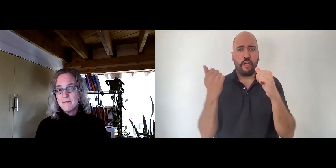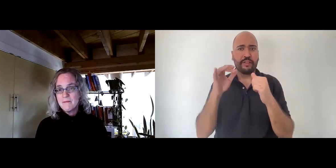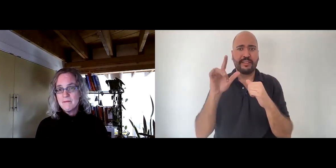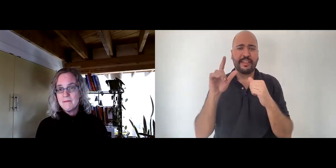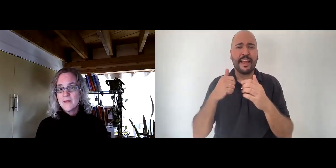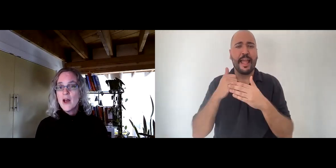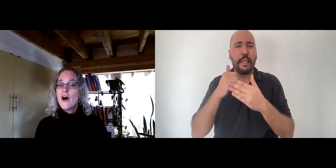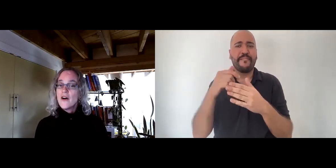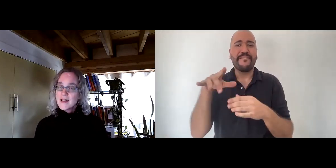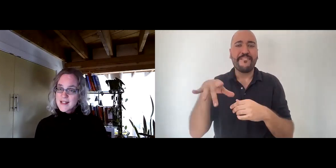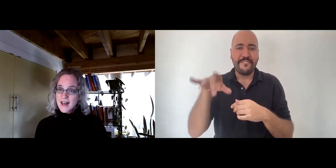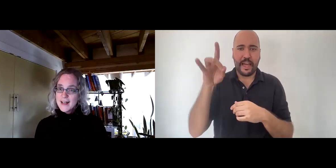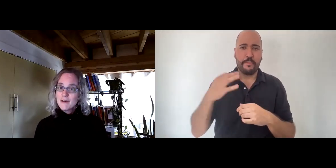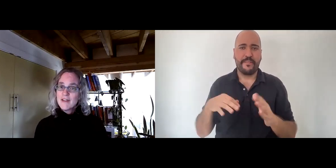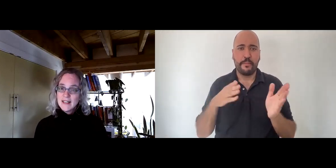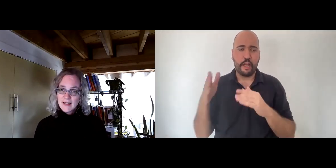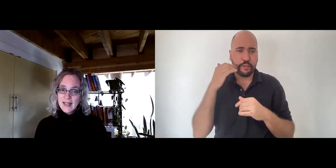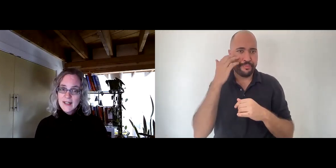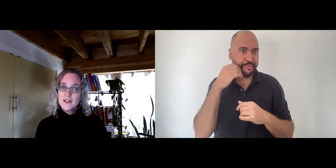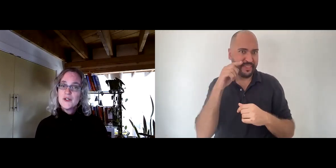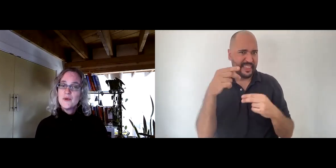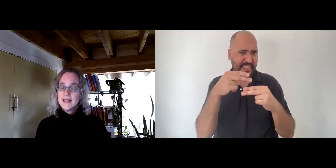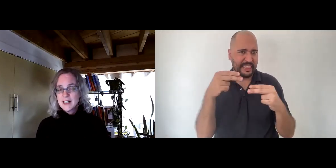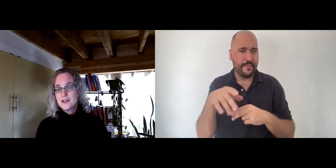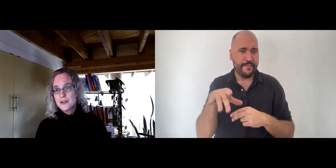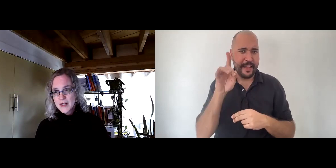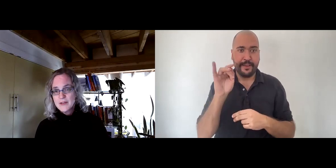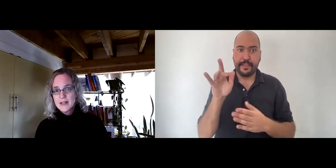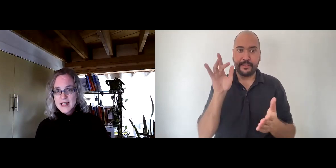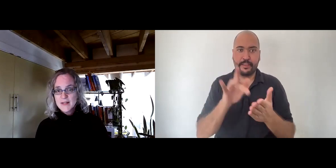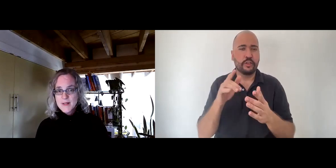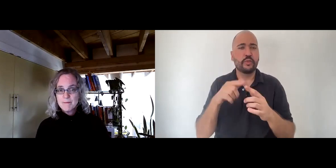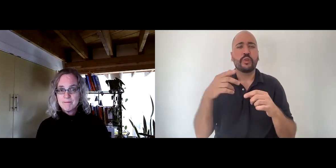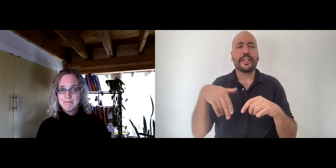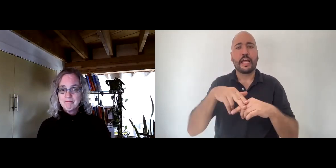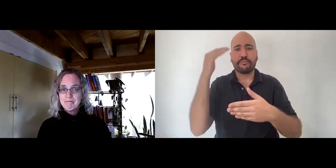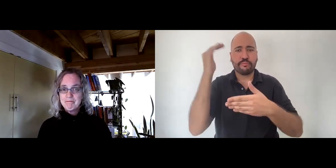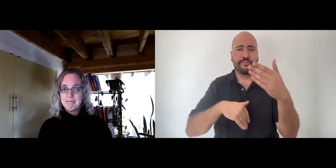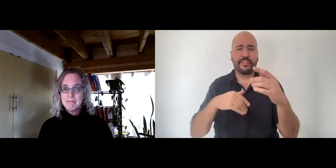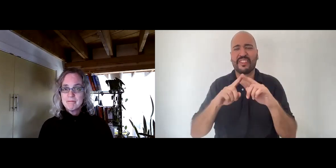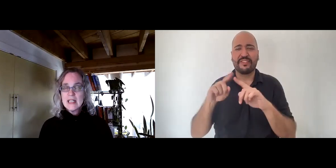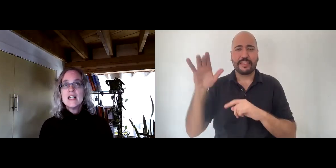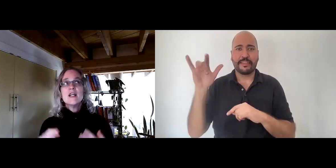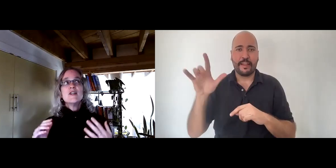On this slide you'll find a link to a national directory of SIL's.